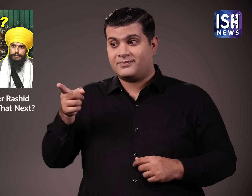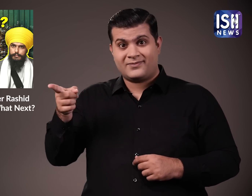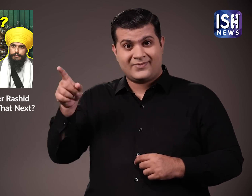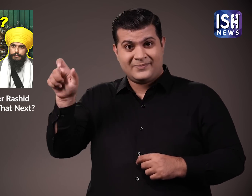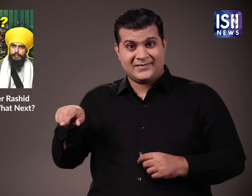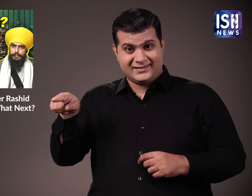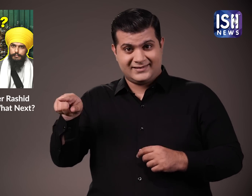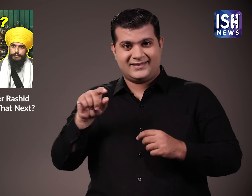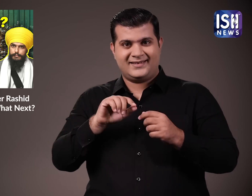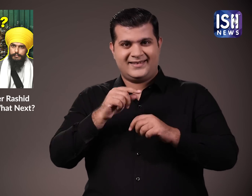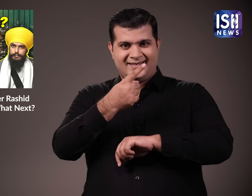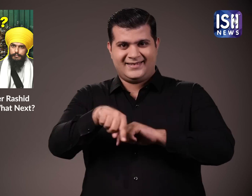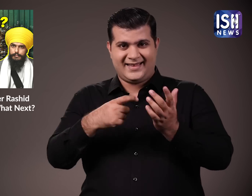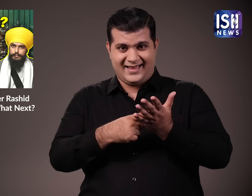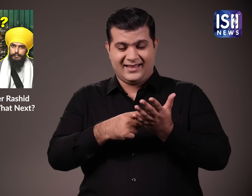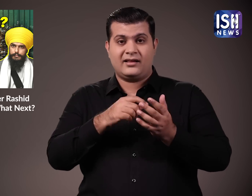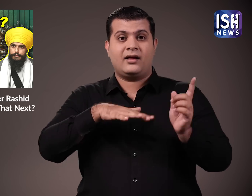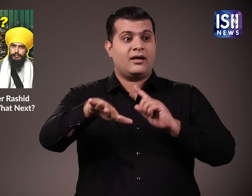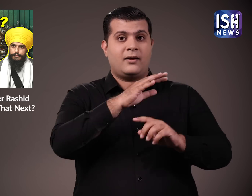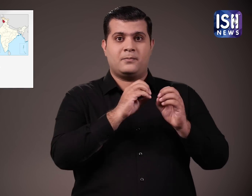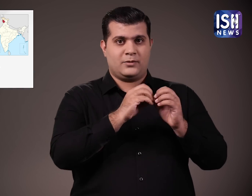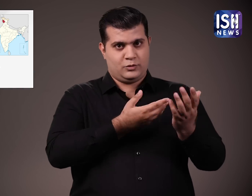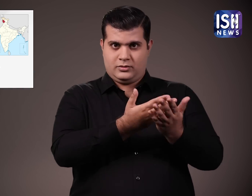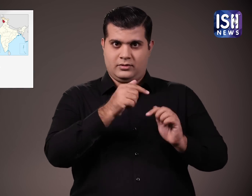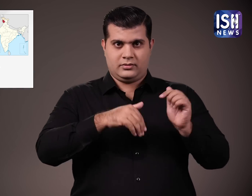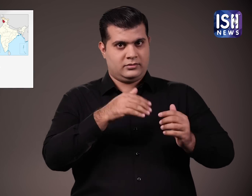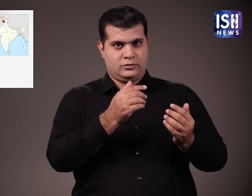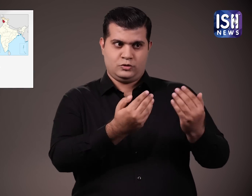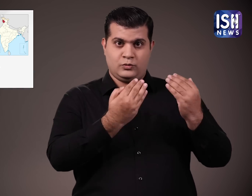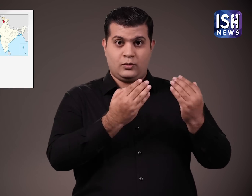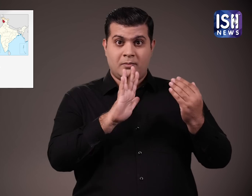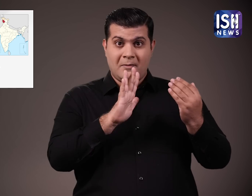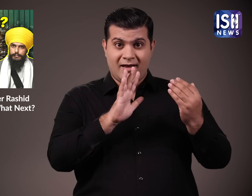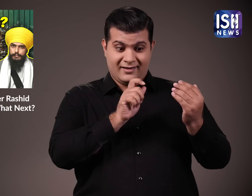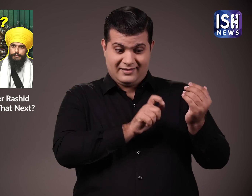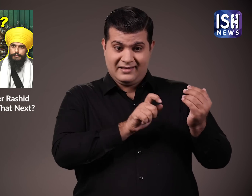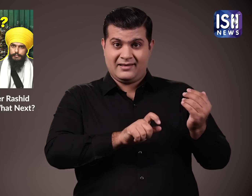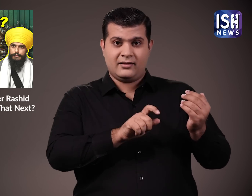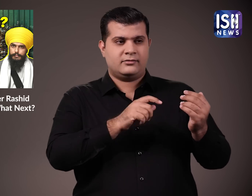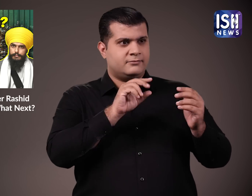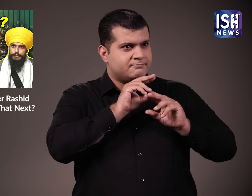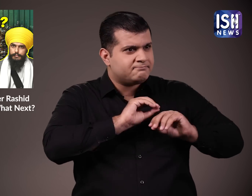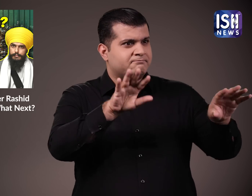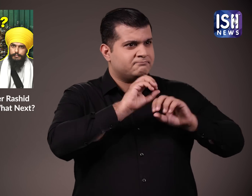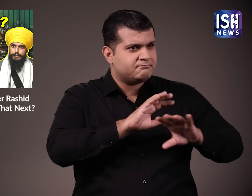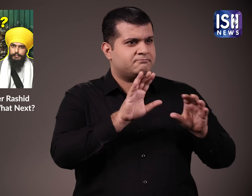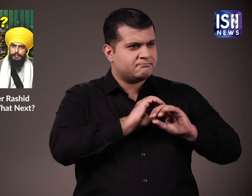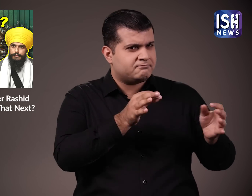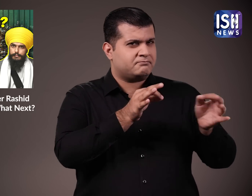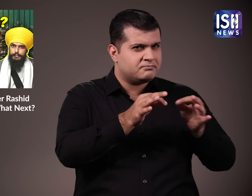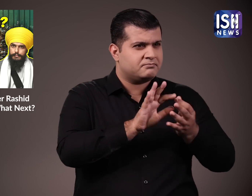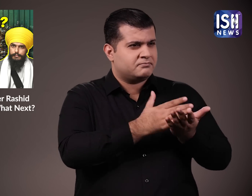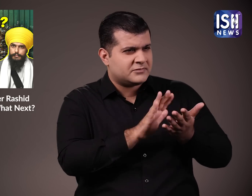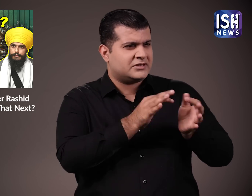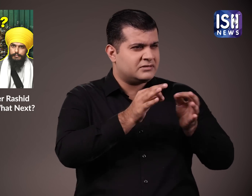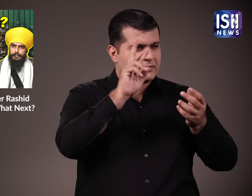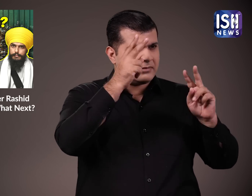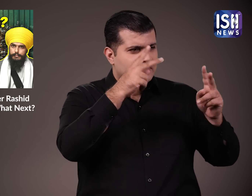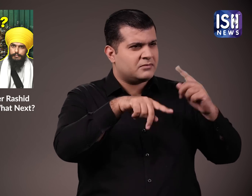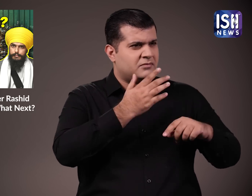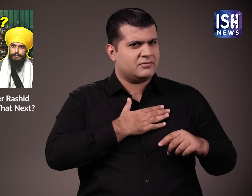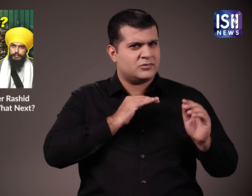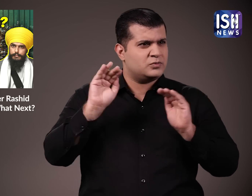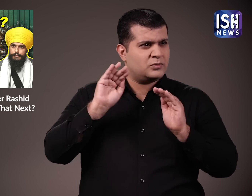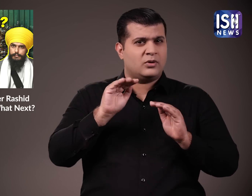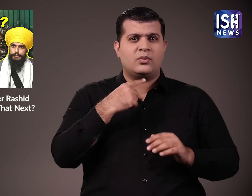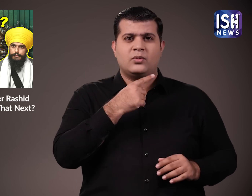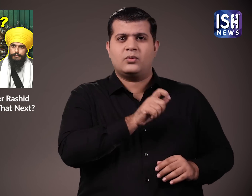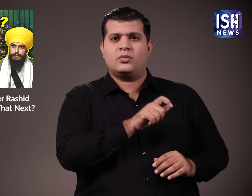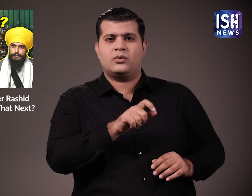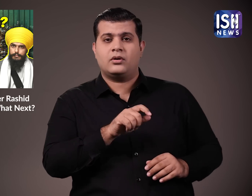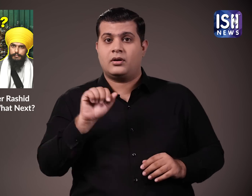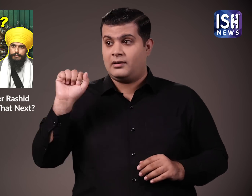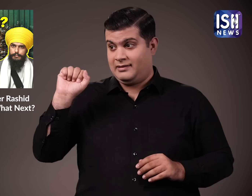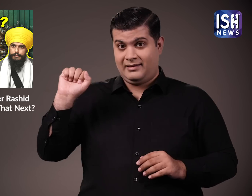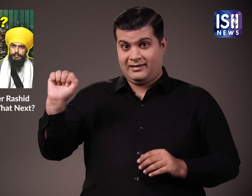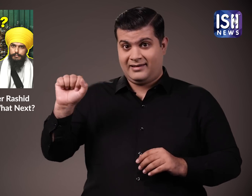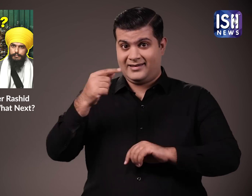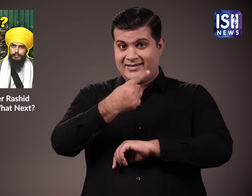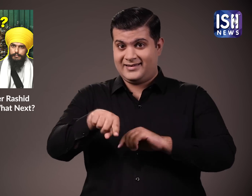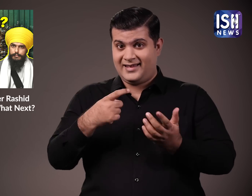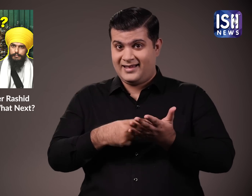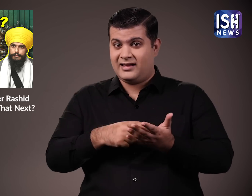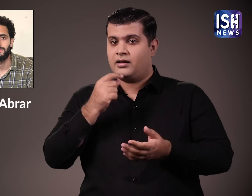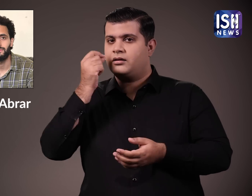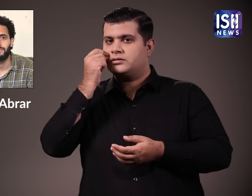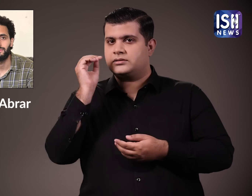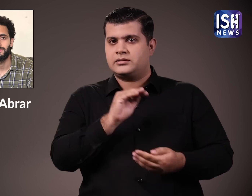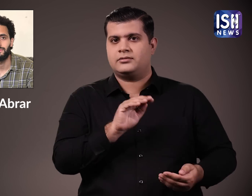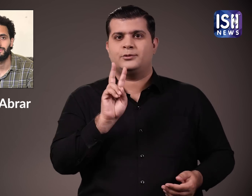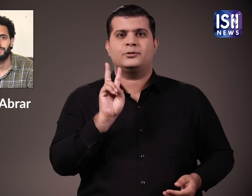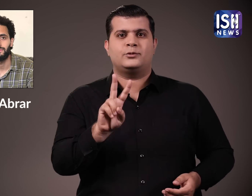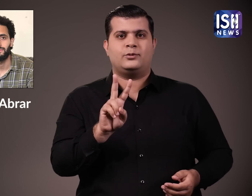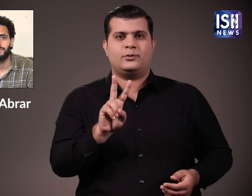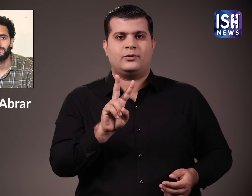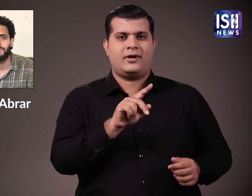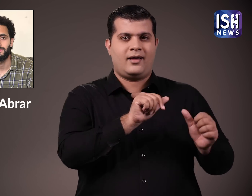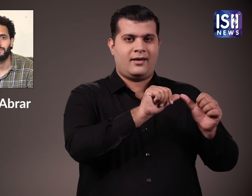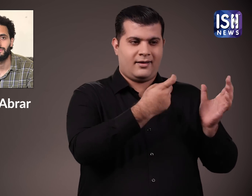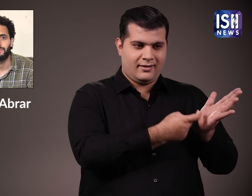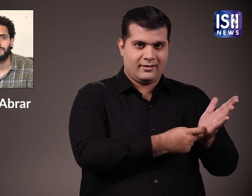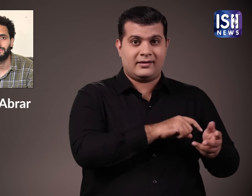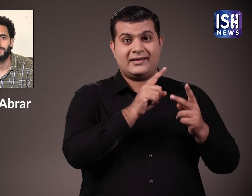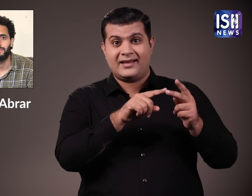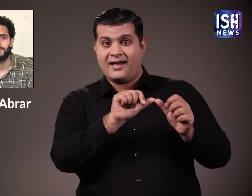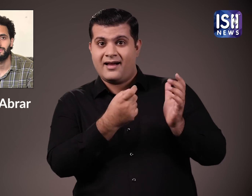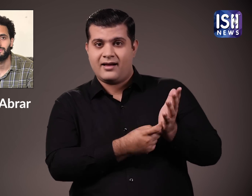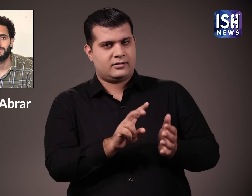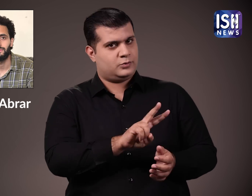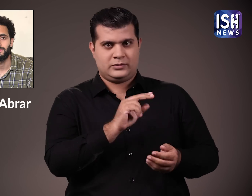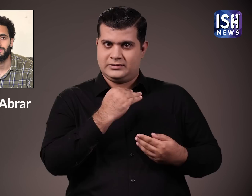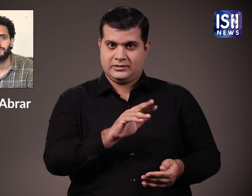Rashid also didn’t visit Baramulla during the elections, but the campaign was led by his two sons, Asrar Rashid and Abrar Rashid.